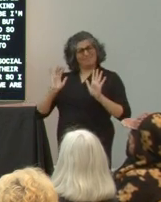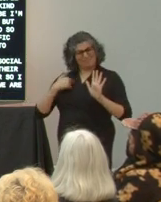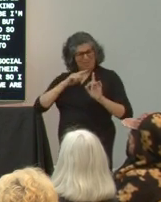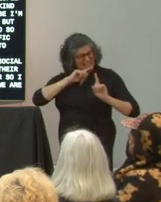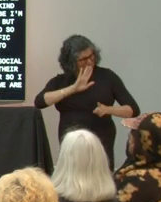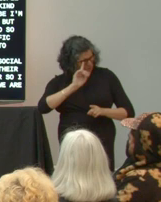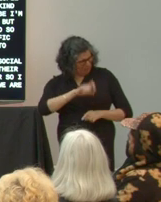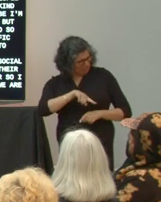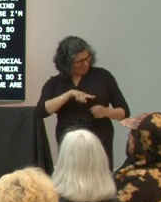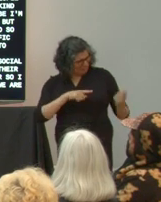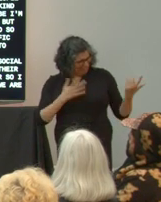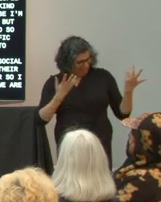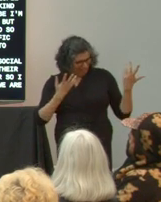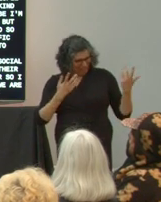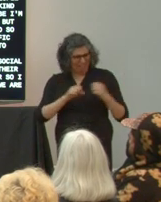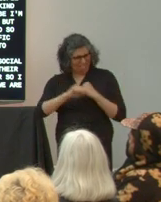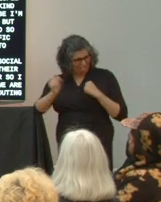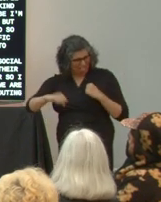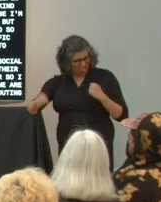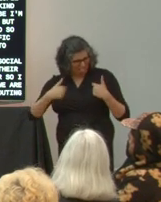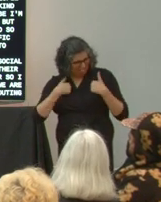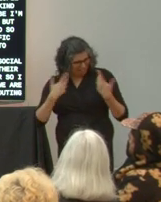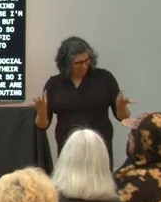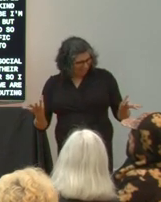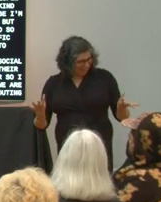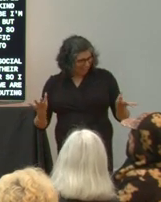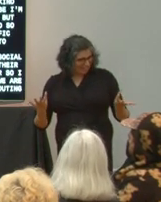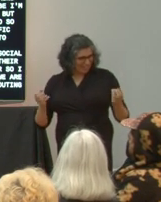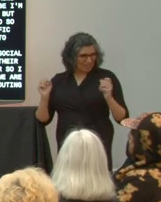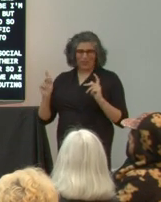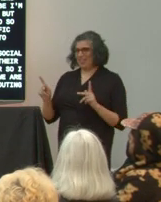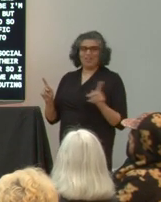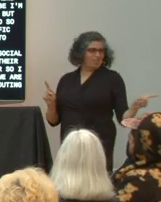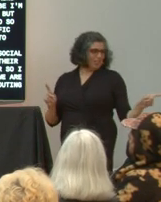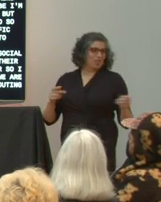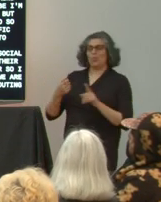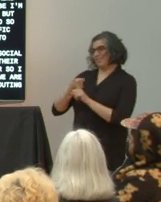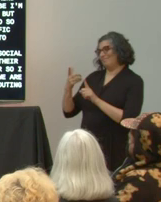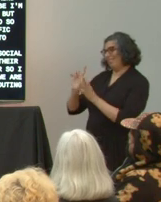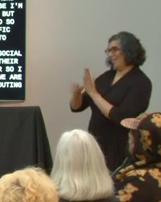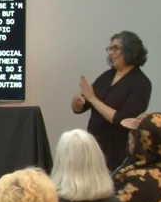your question? Okay. Thank you, please. Yes, thank you